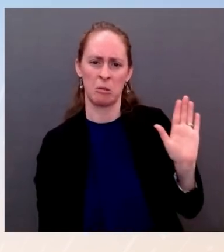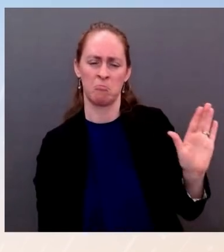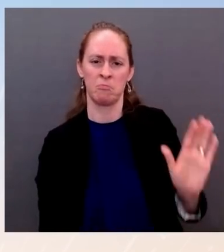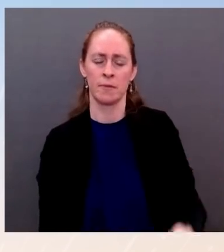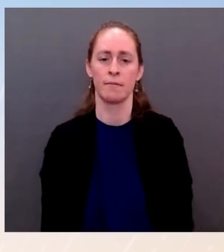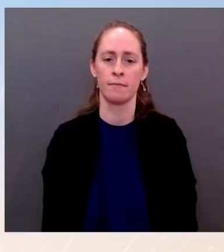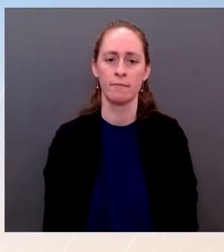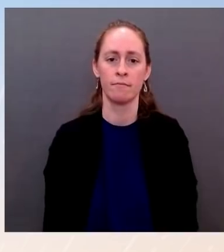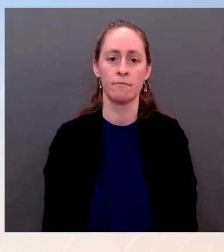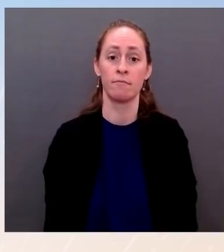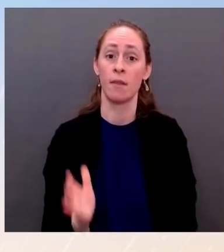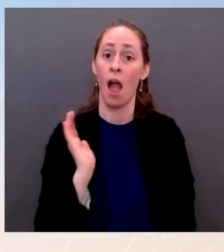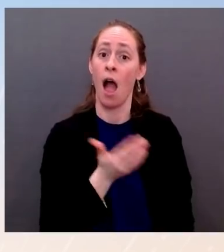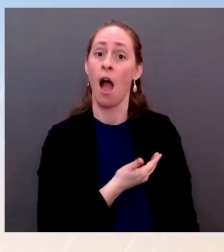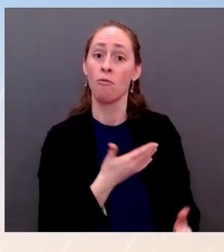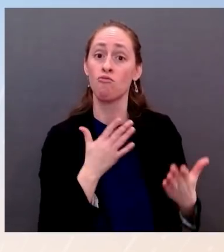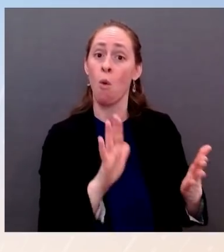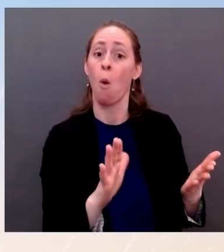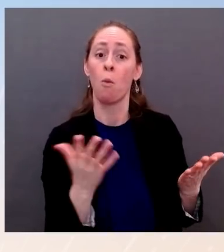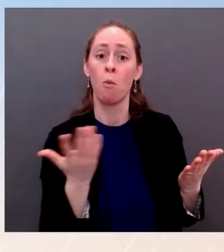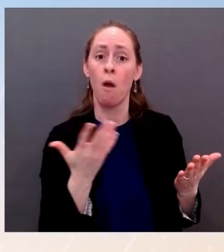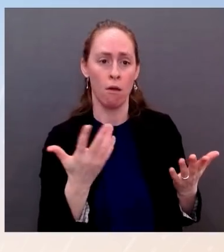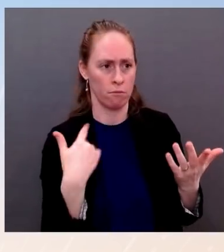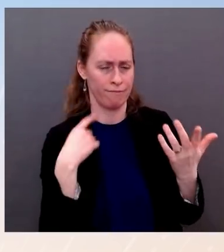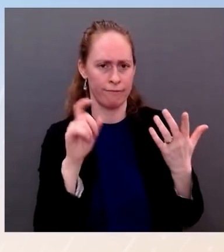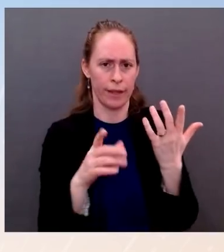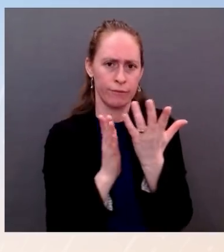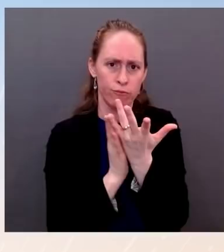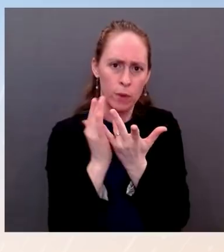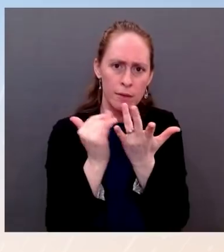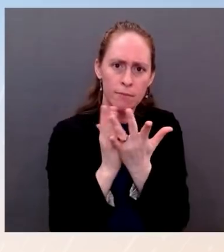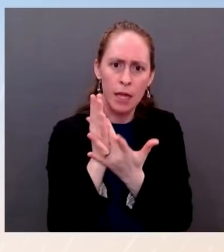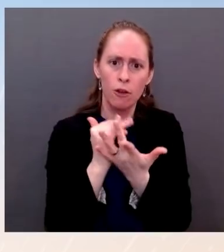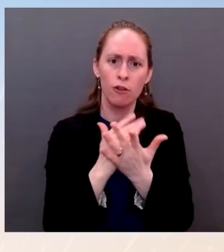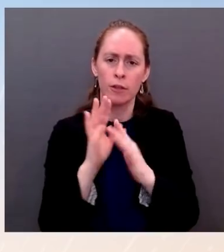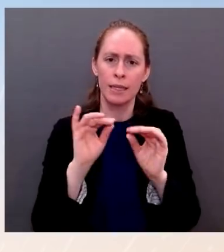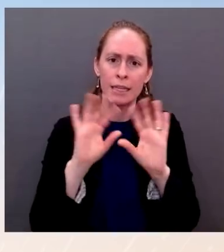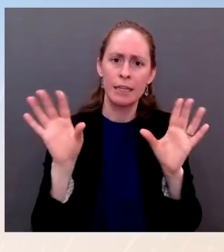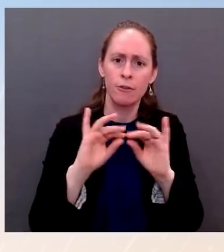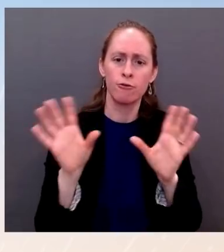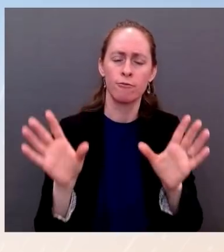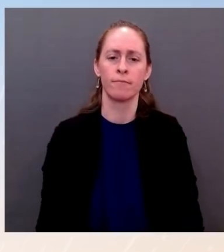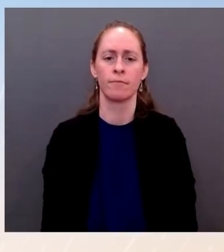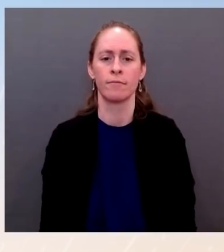with what we see as a significant risk of military action in Ukraine.